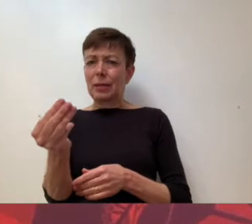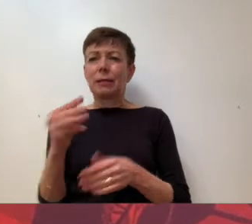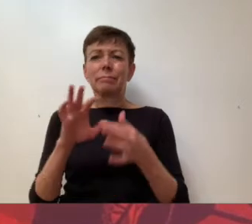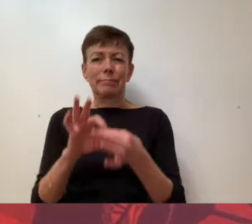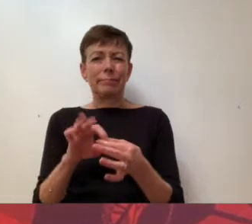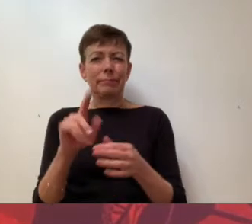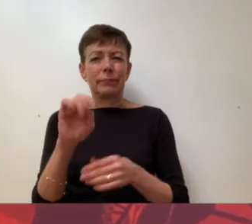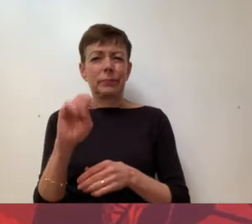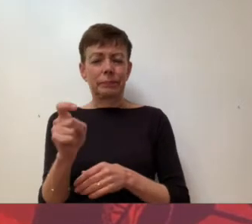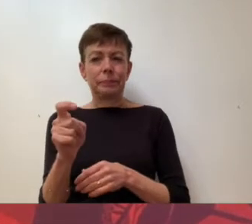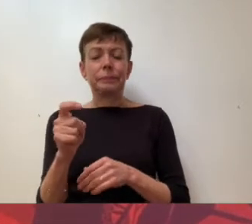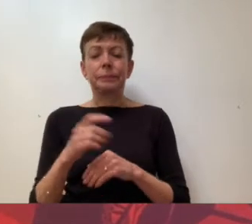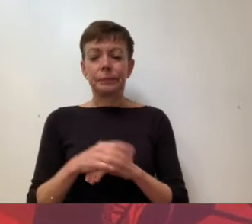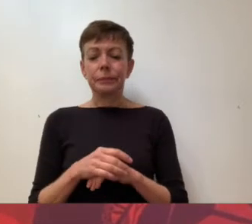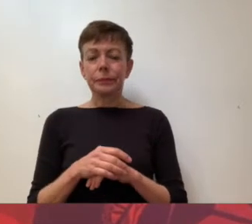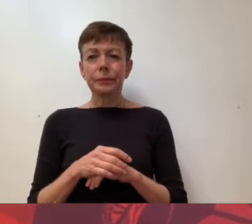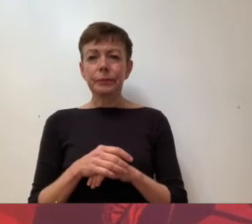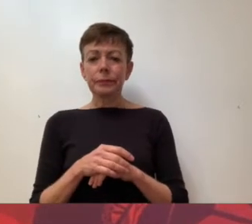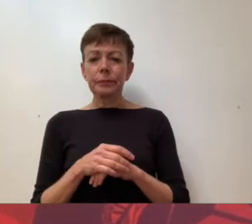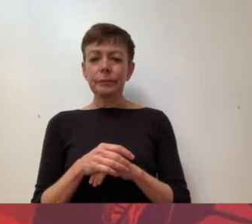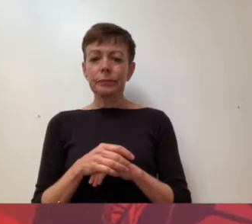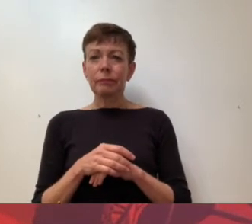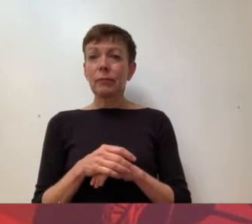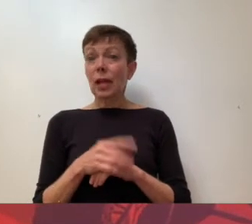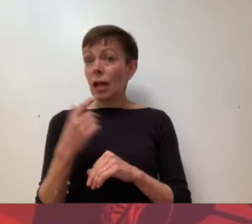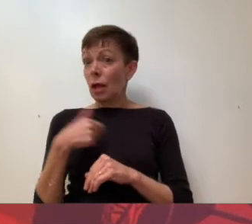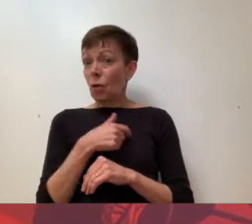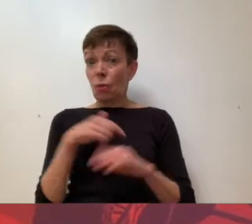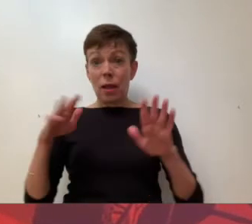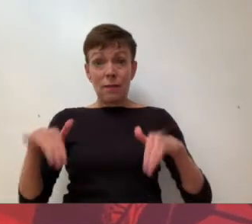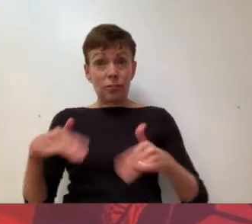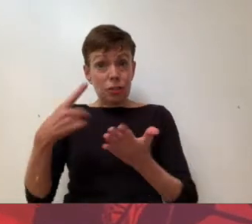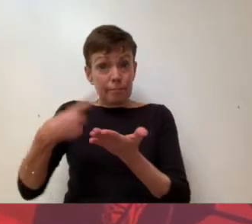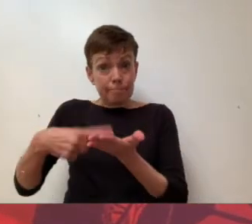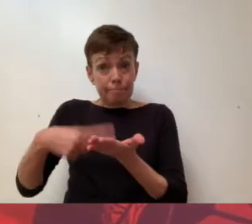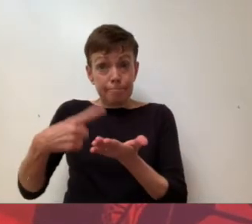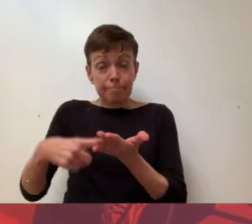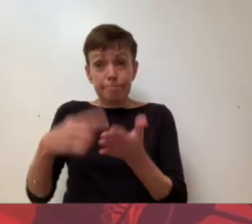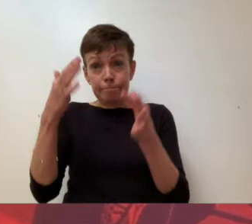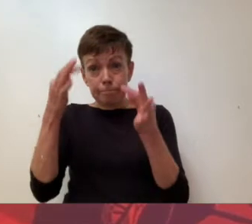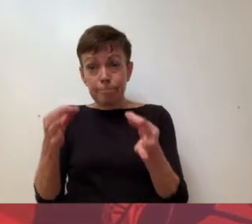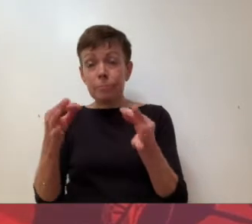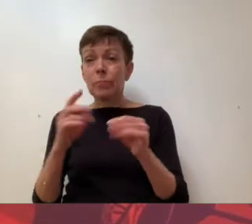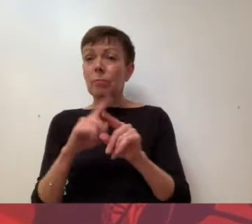Monday. And again, I will caveat these remarks because Council has yet to deliberate, but